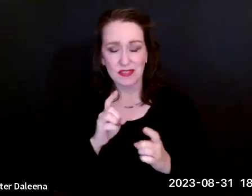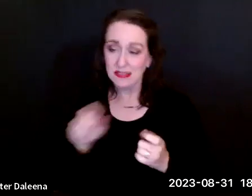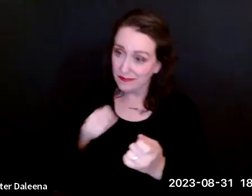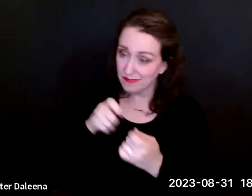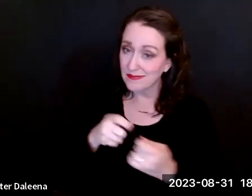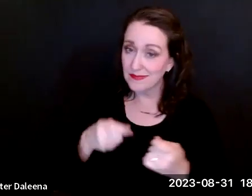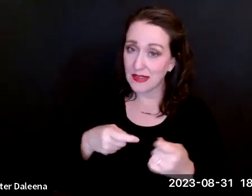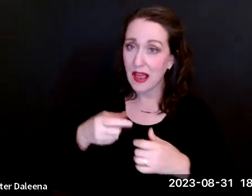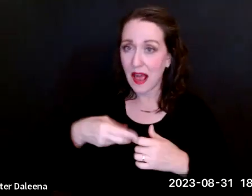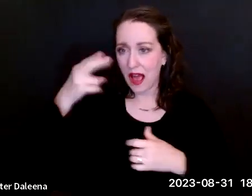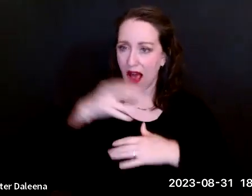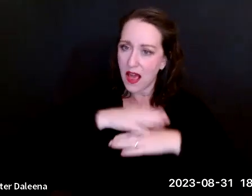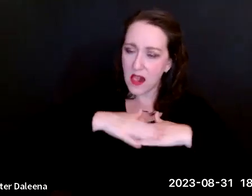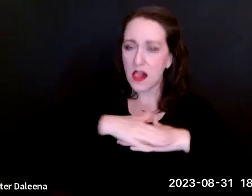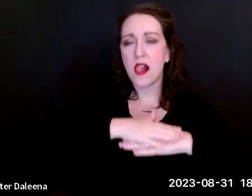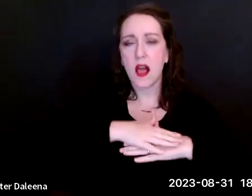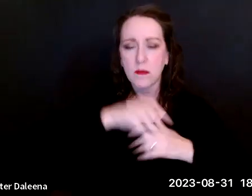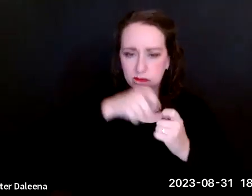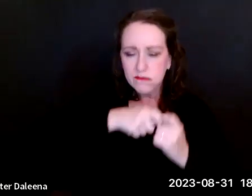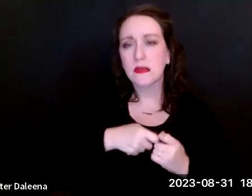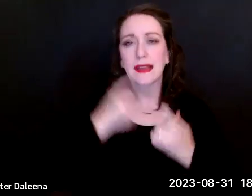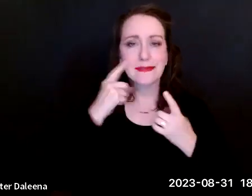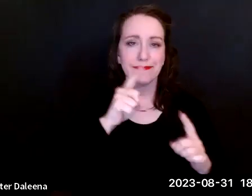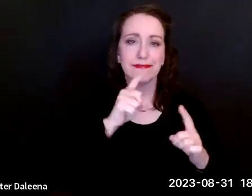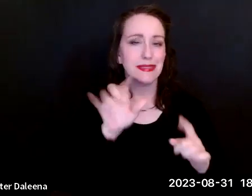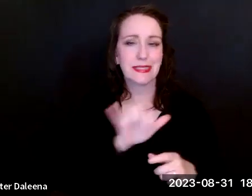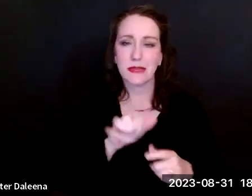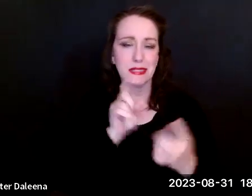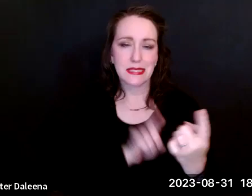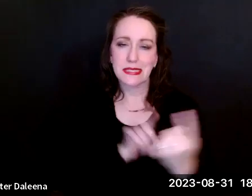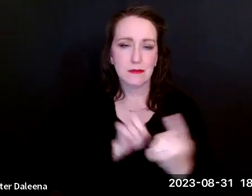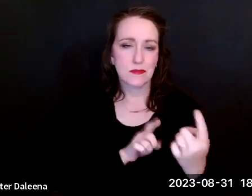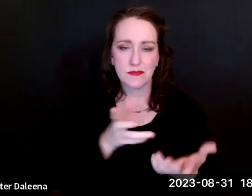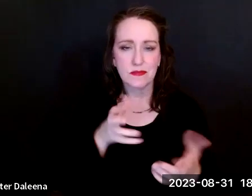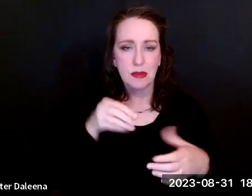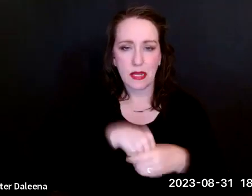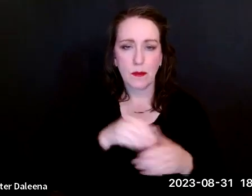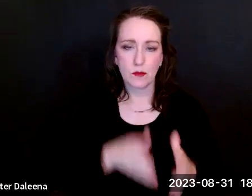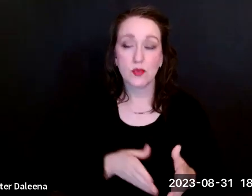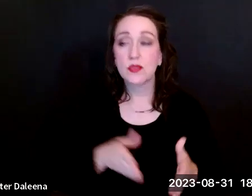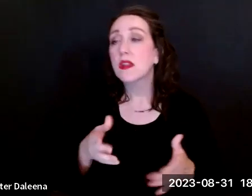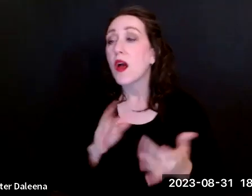higher levels is equally effective as in-person programs furthermore online options create more